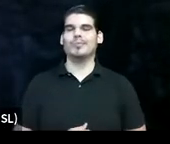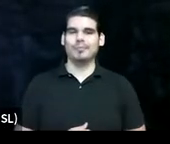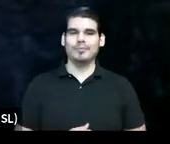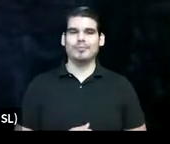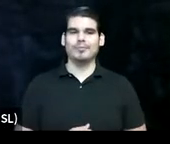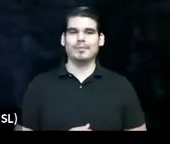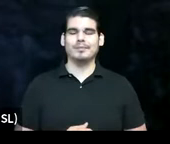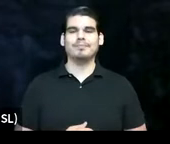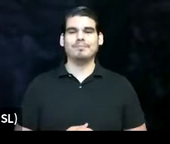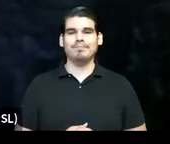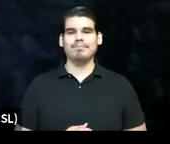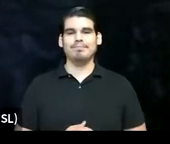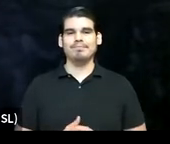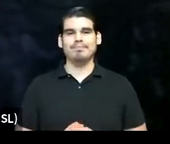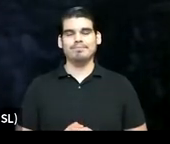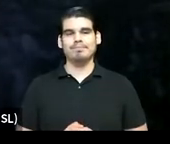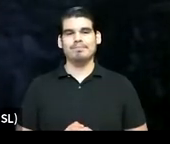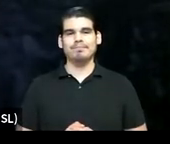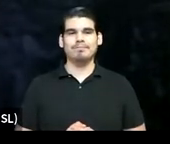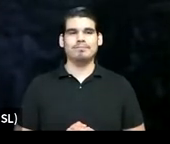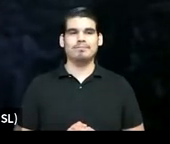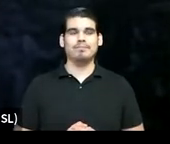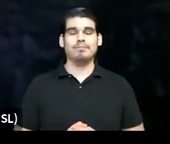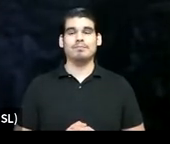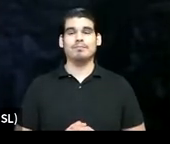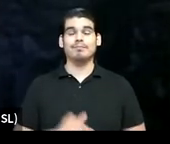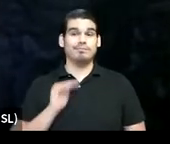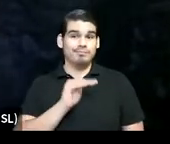just one next next week as well. On January 14 so if you want to